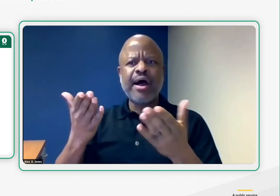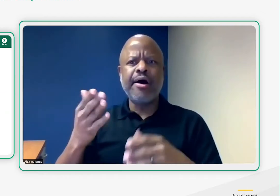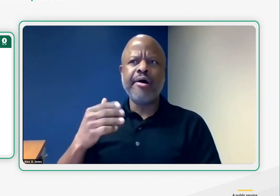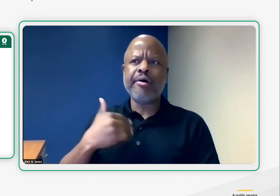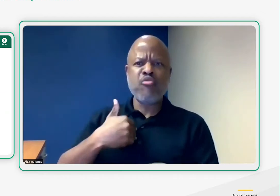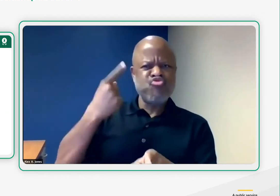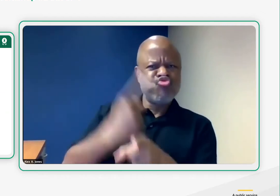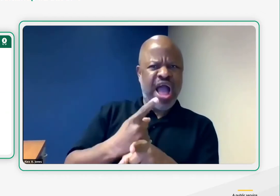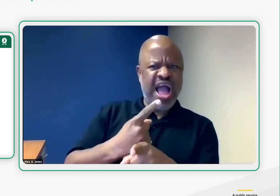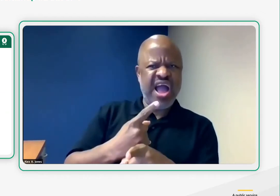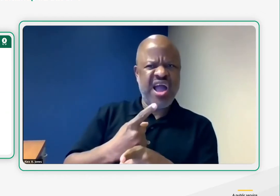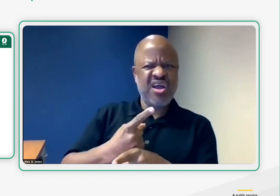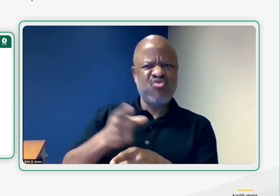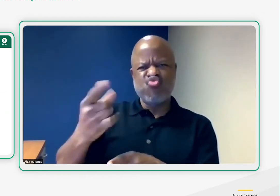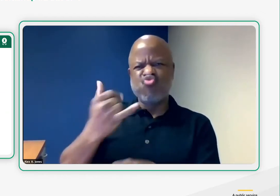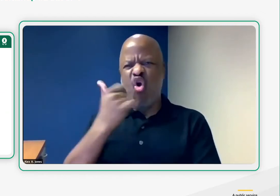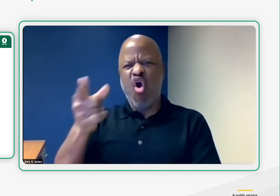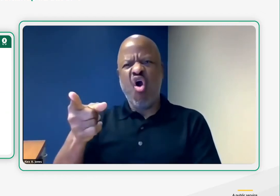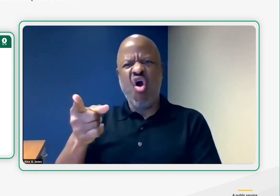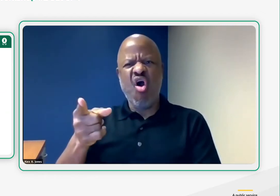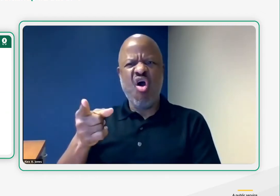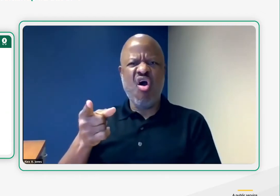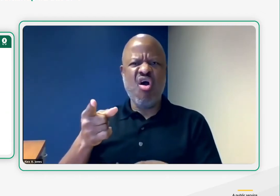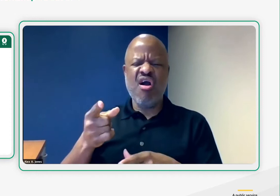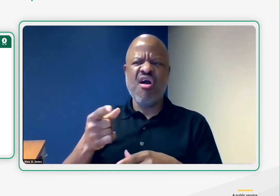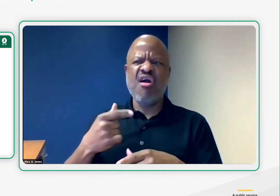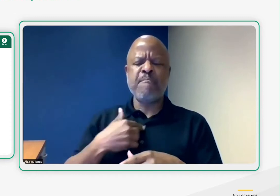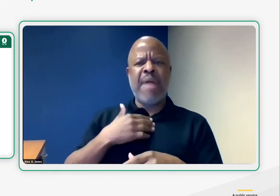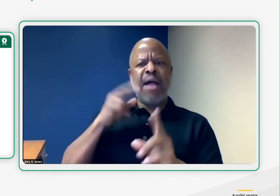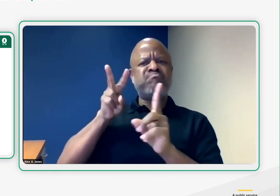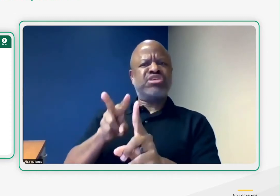You know, I thought I had a really clear understanding of what was right and wrong.